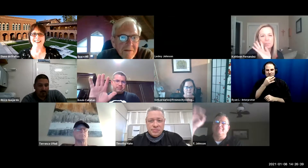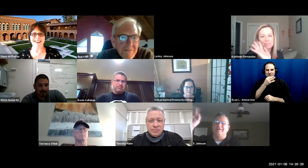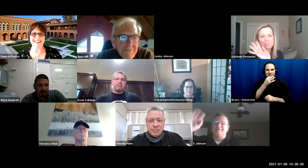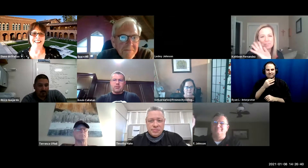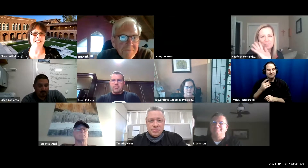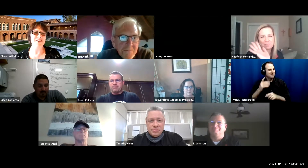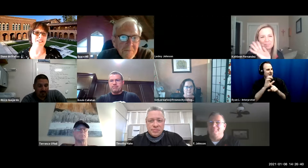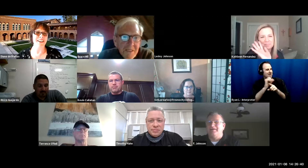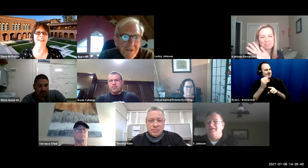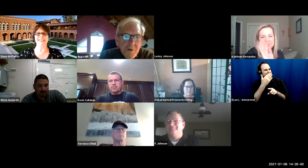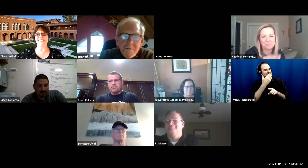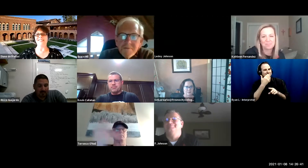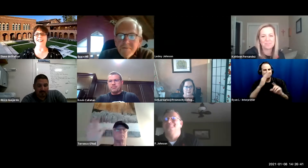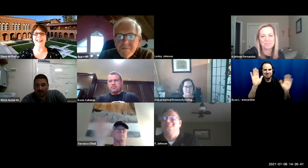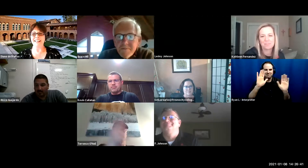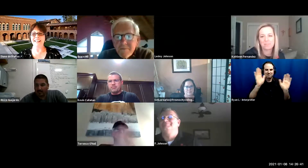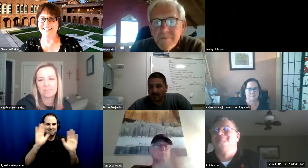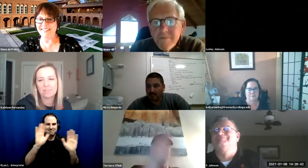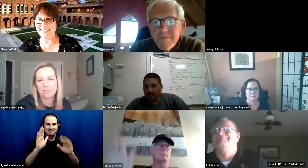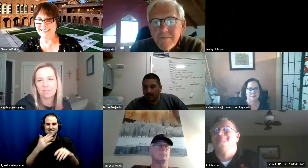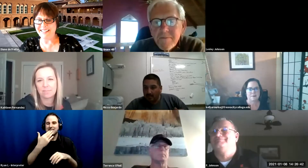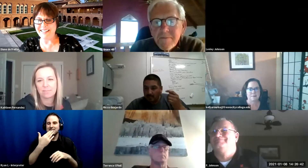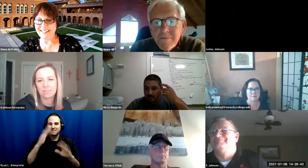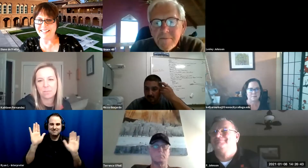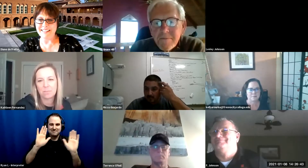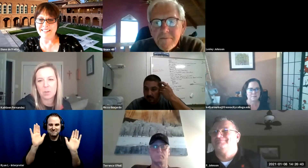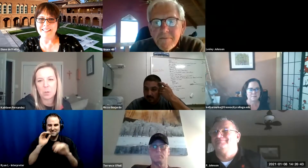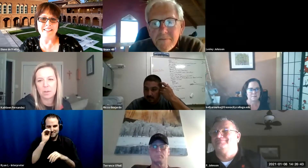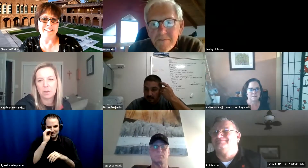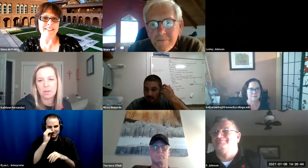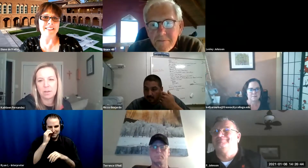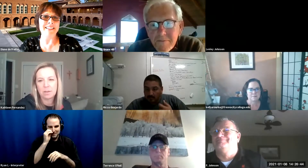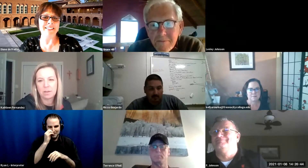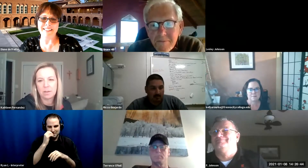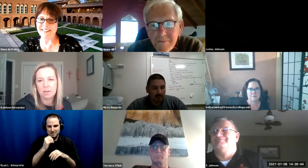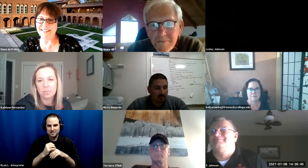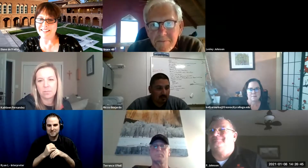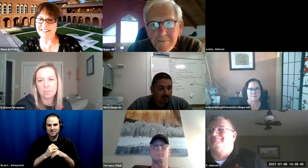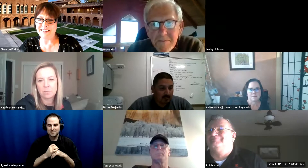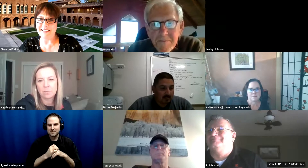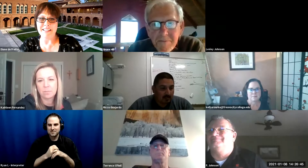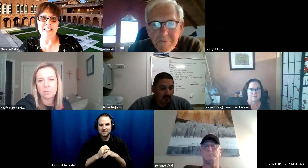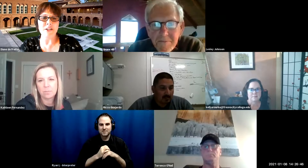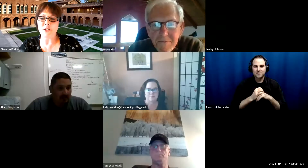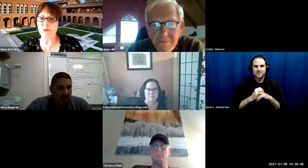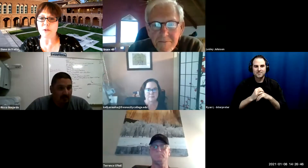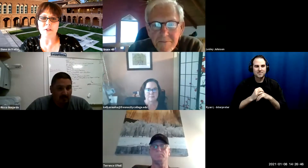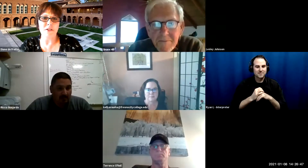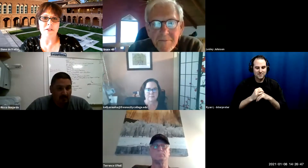Okay. All right. Thank you. All right. Hi. Thank you interpreters.